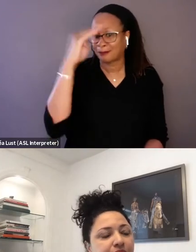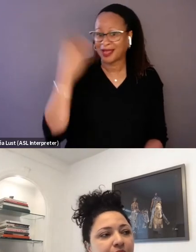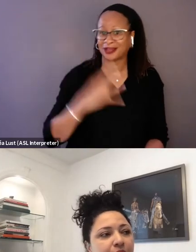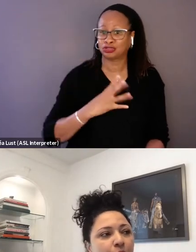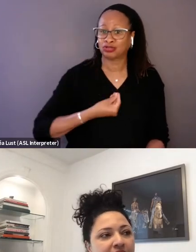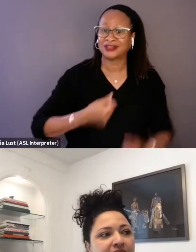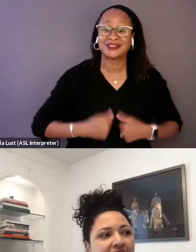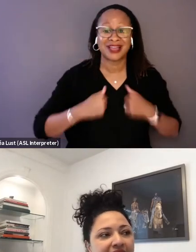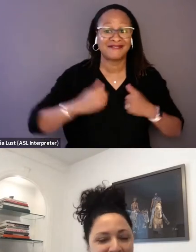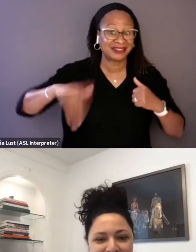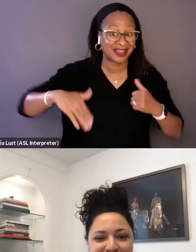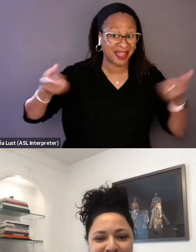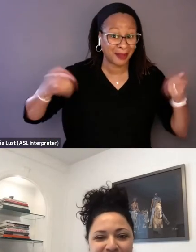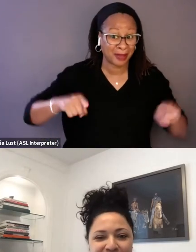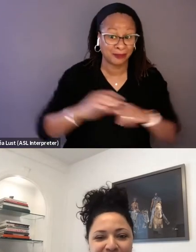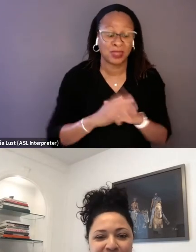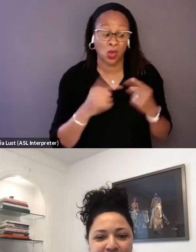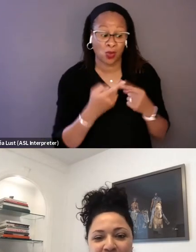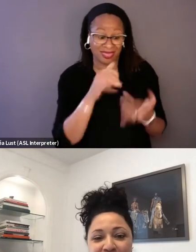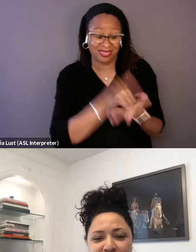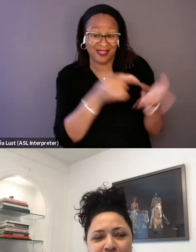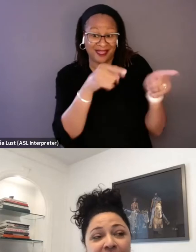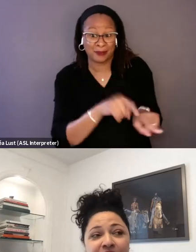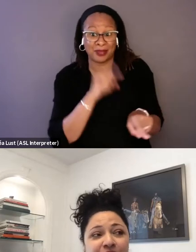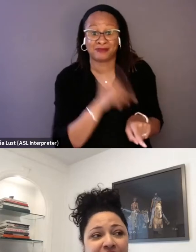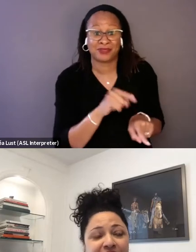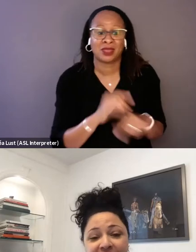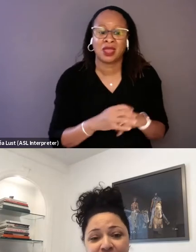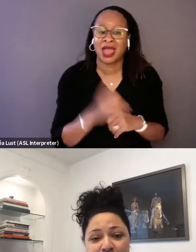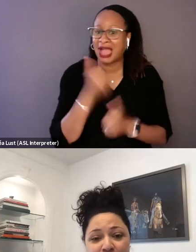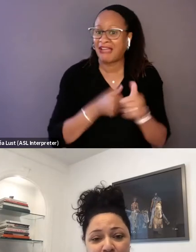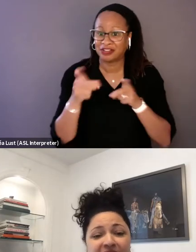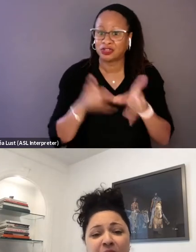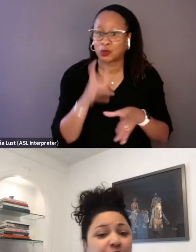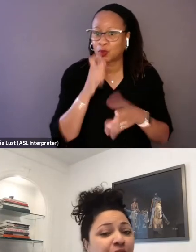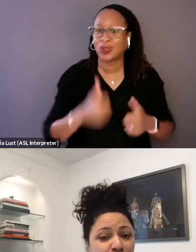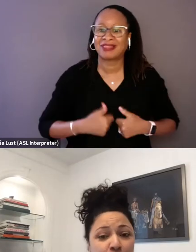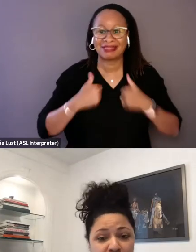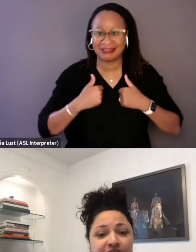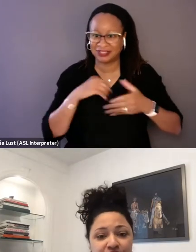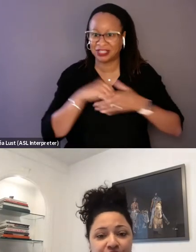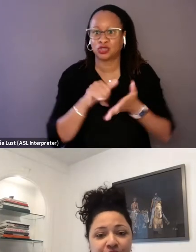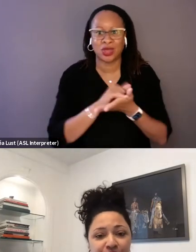That's right And when that happened, we, you know every director that lived in New York were, everyone who worked on this show